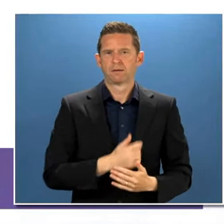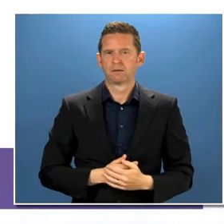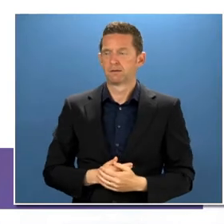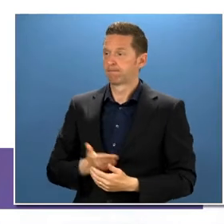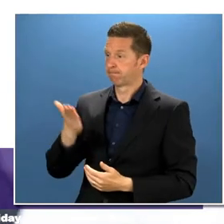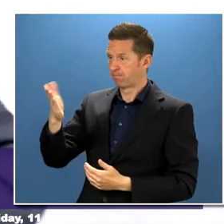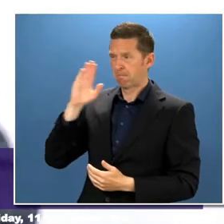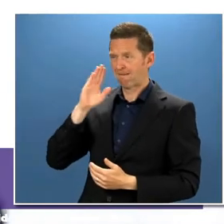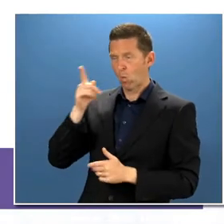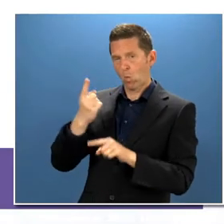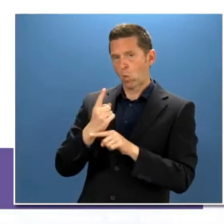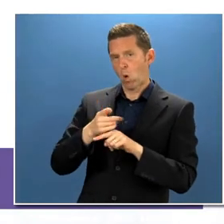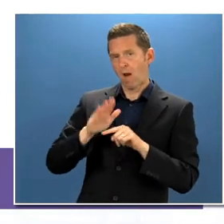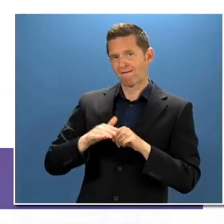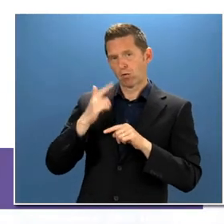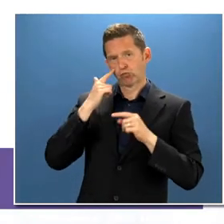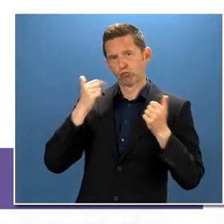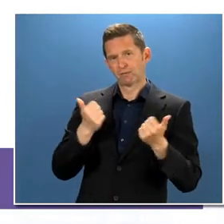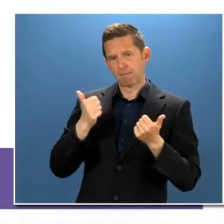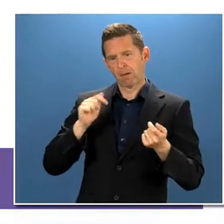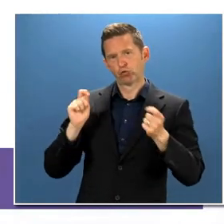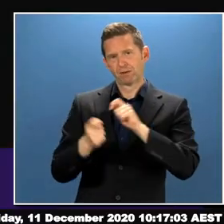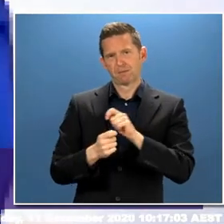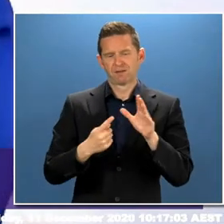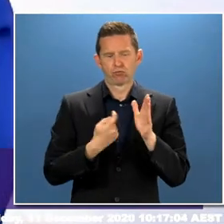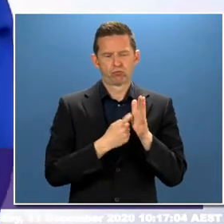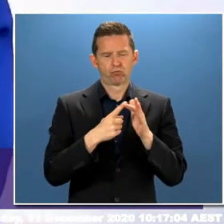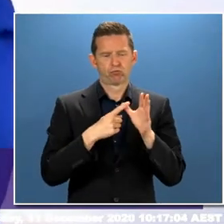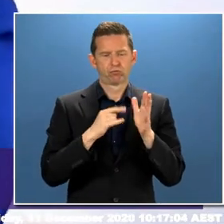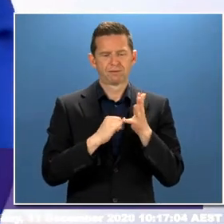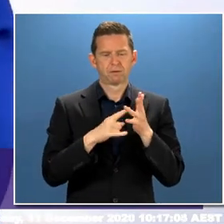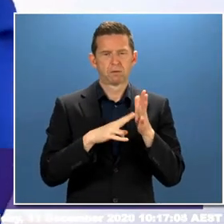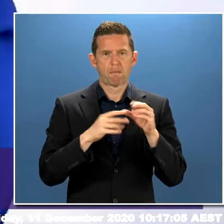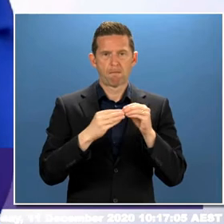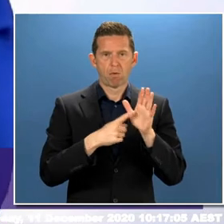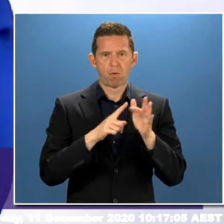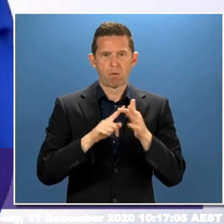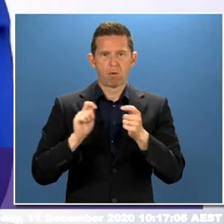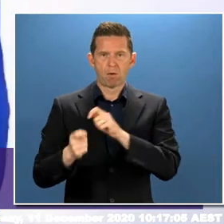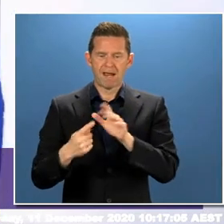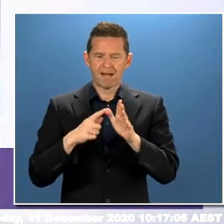And when I was taking you through what is the outline of where it will be